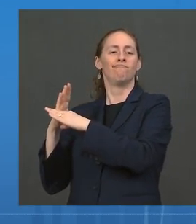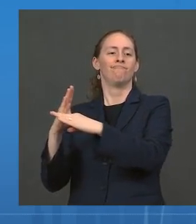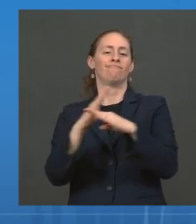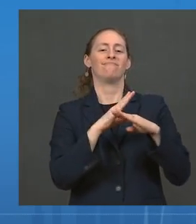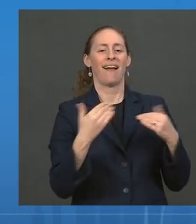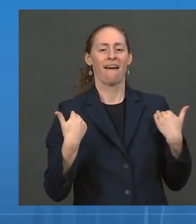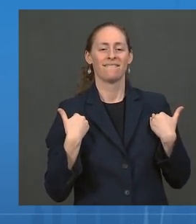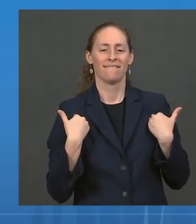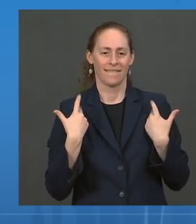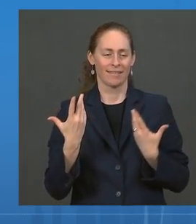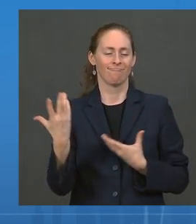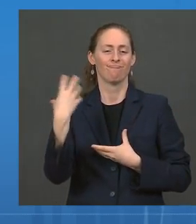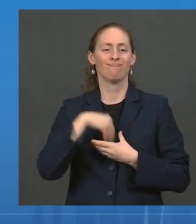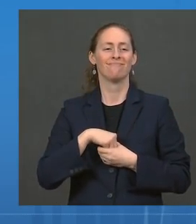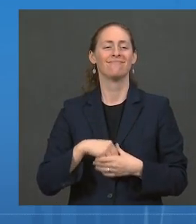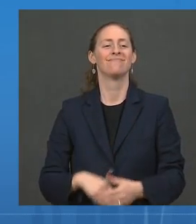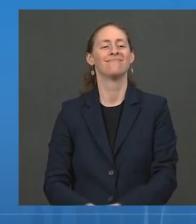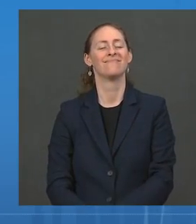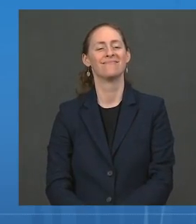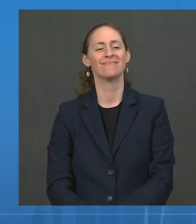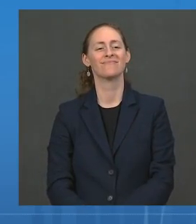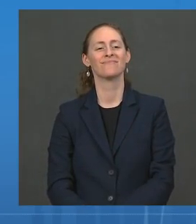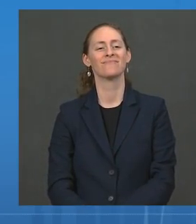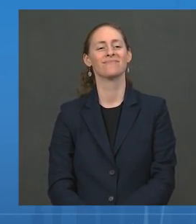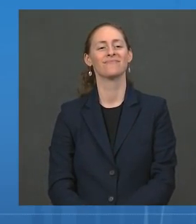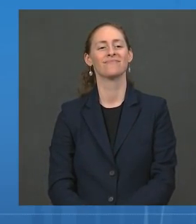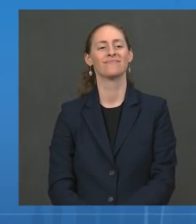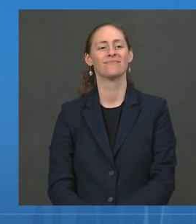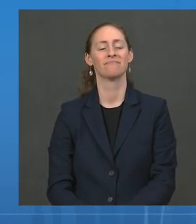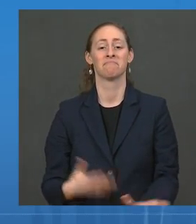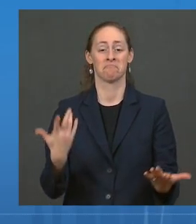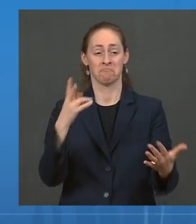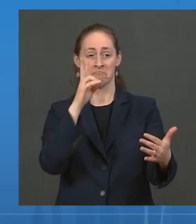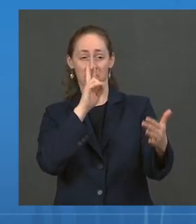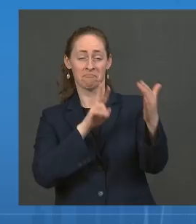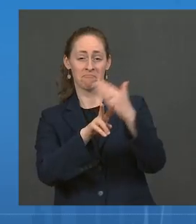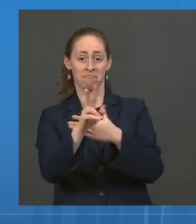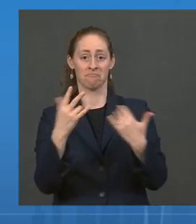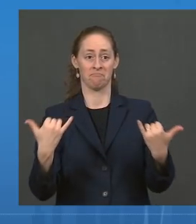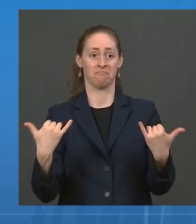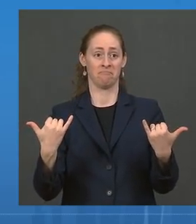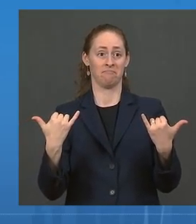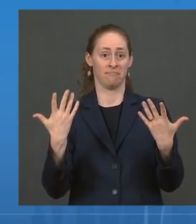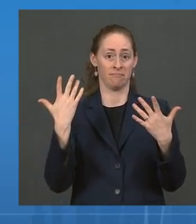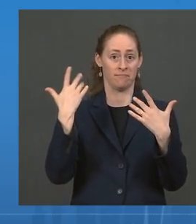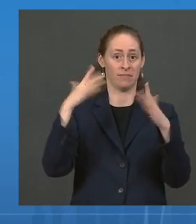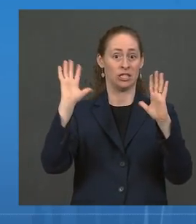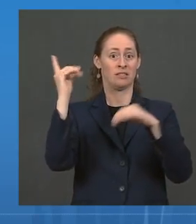We estimate by the end of today, 2.6 million kids ages 5 to 11